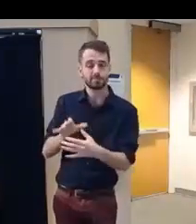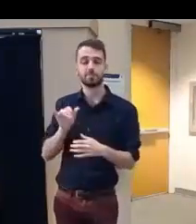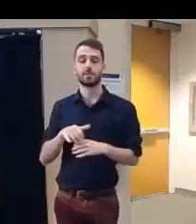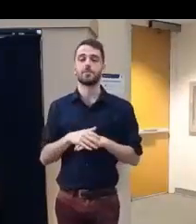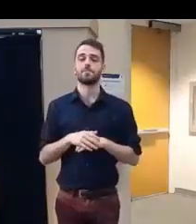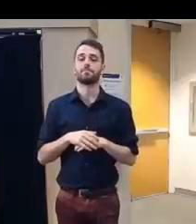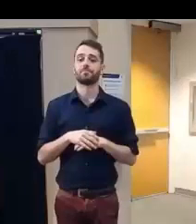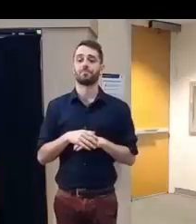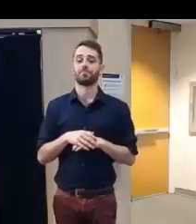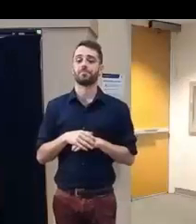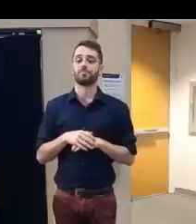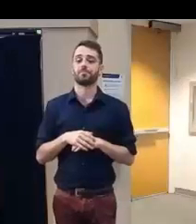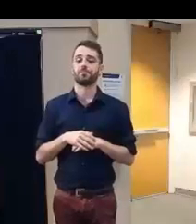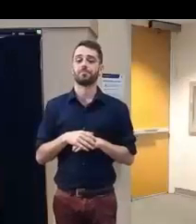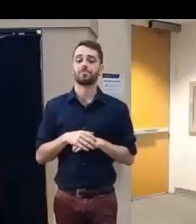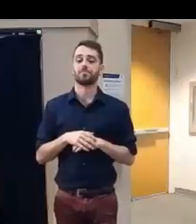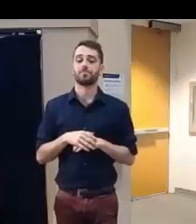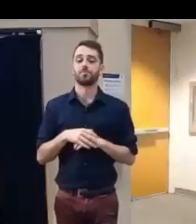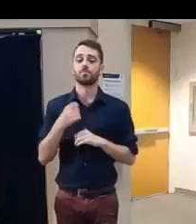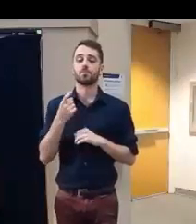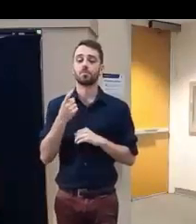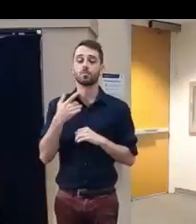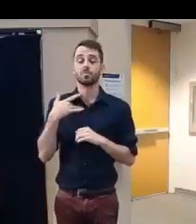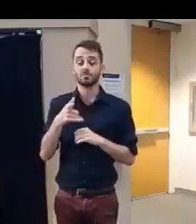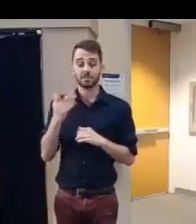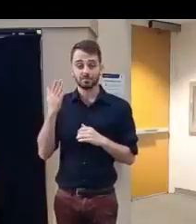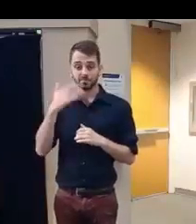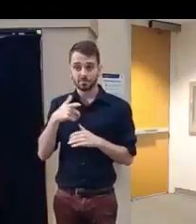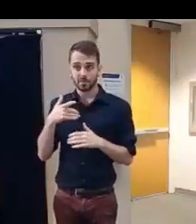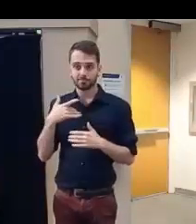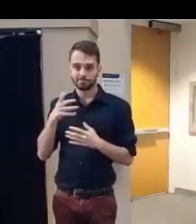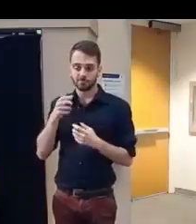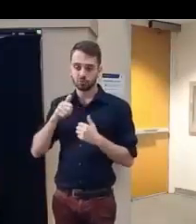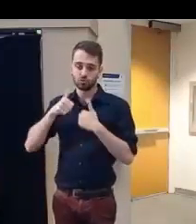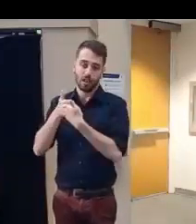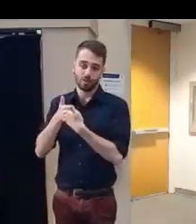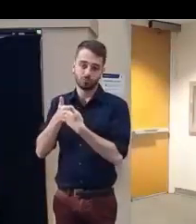that they likely have to grow more or the areas where they have challenges and so it's our duty